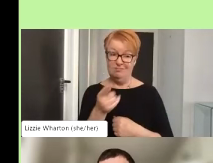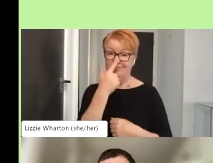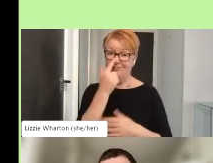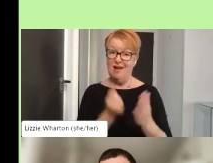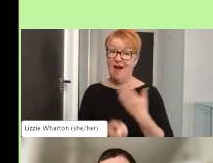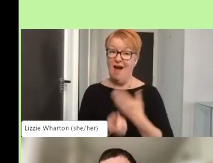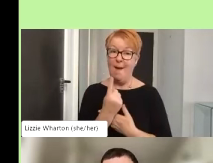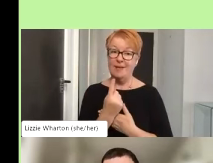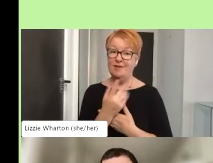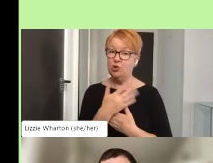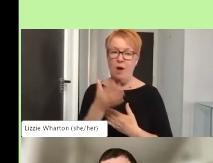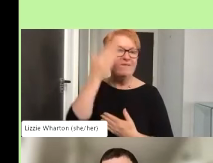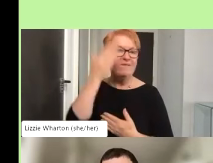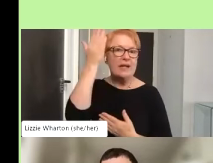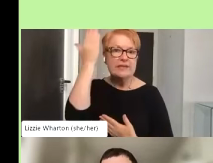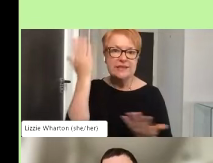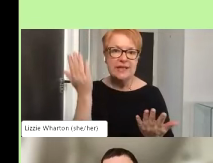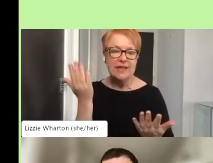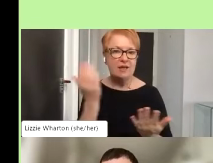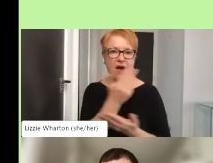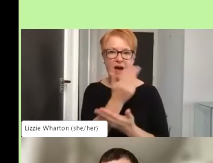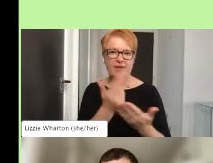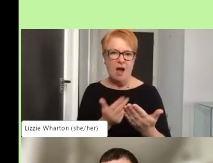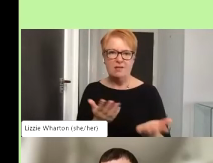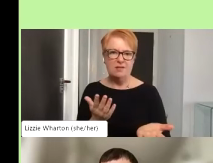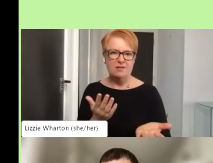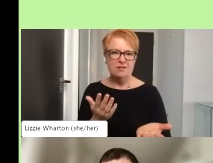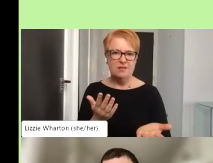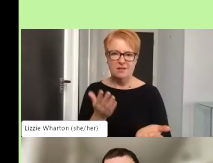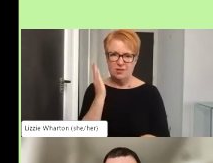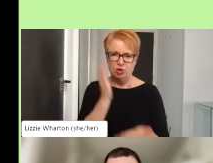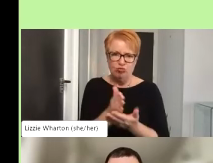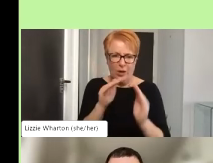an artist coming from fictional worlds, you know, it's so real.